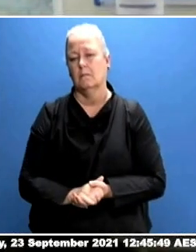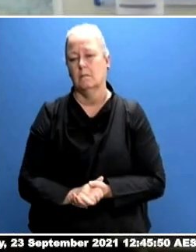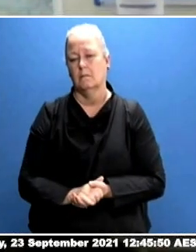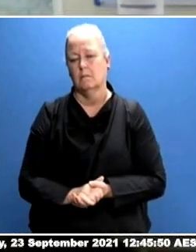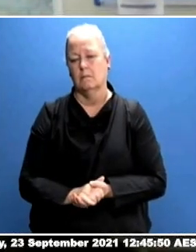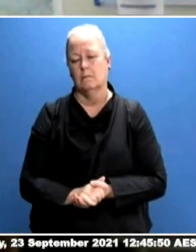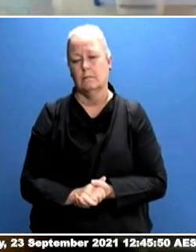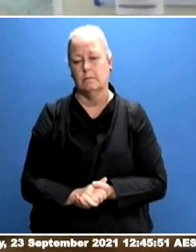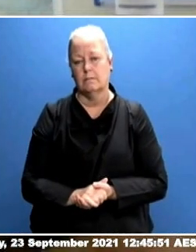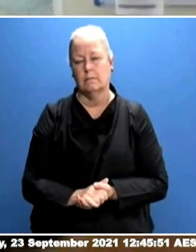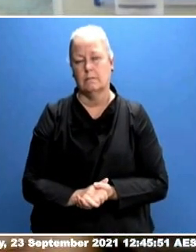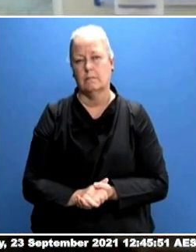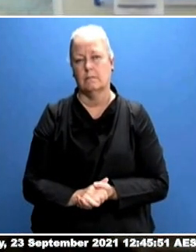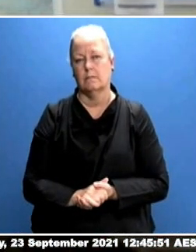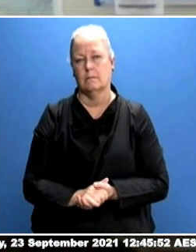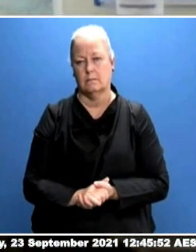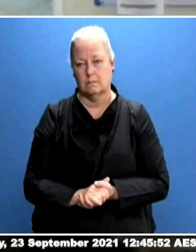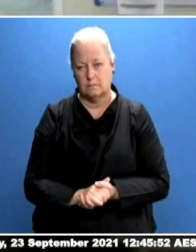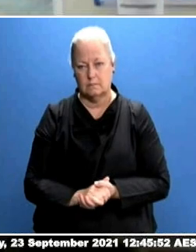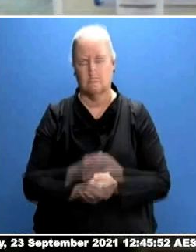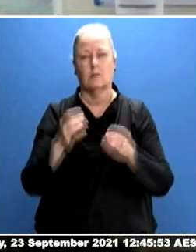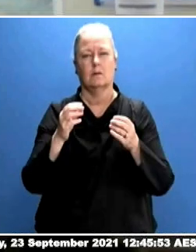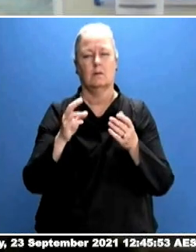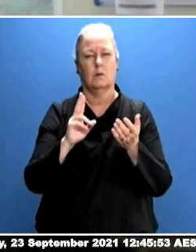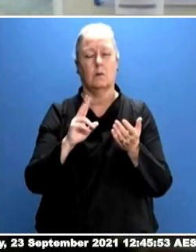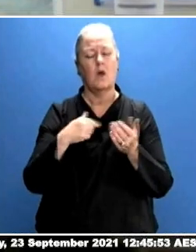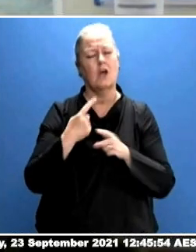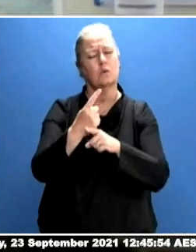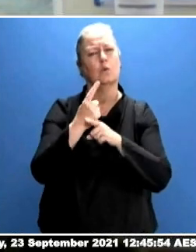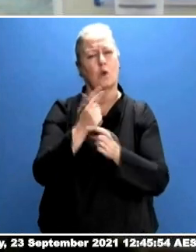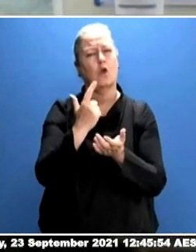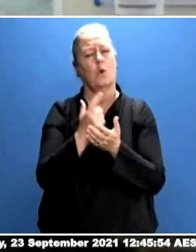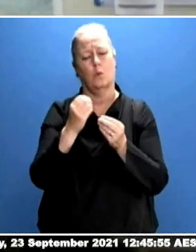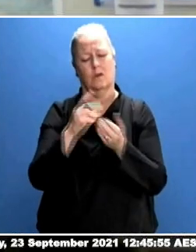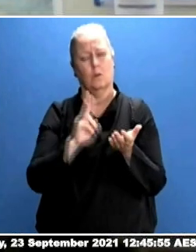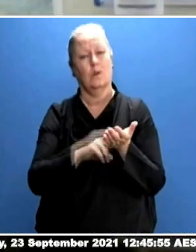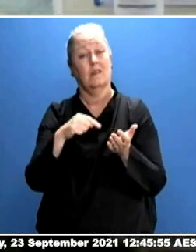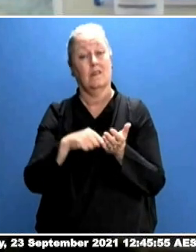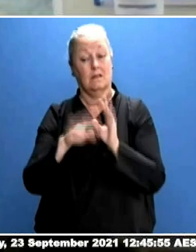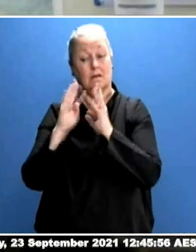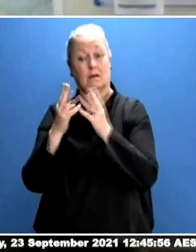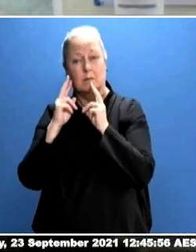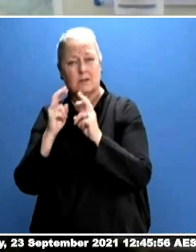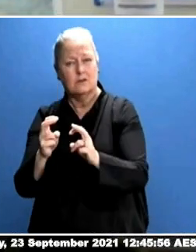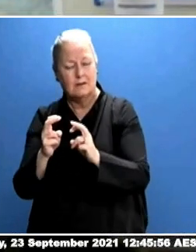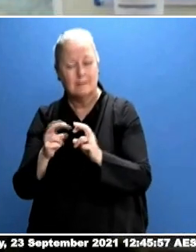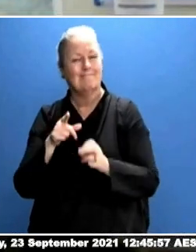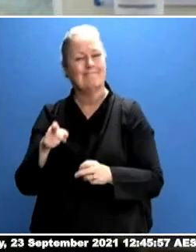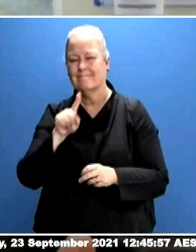to during the NT Royal Commission. They're often not able to go back to mainstream school in a similar